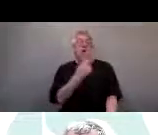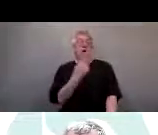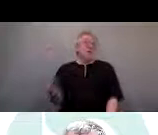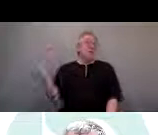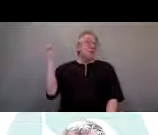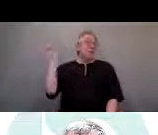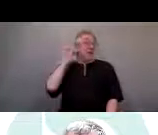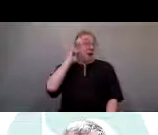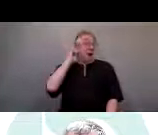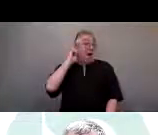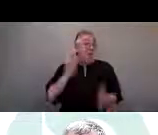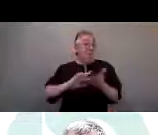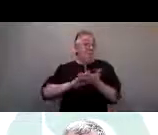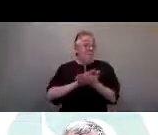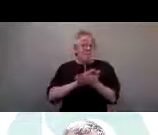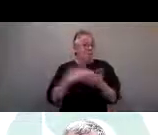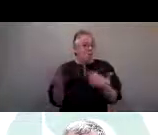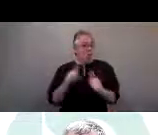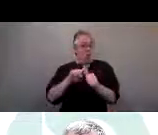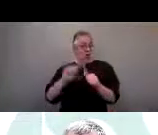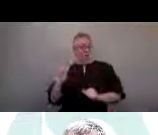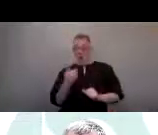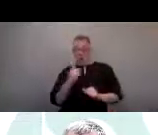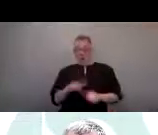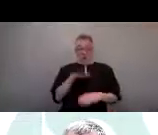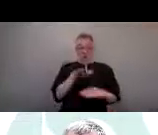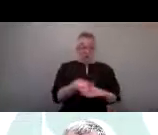beginning. After the surgery, there is a process of adapting to